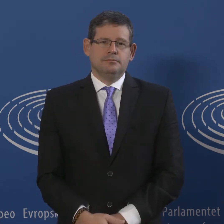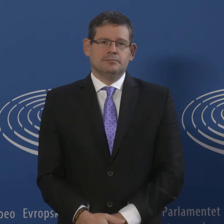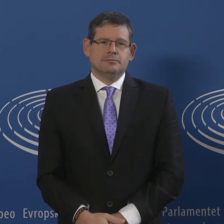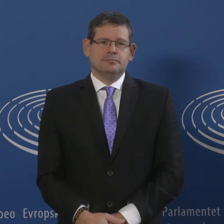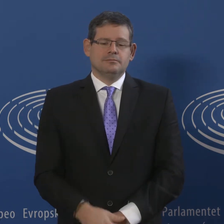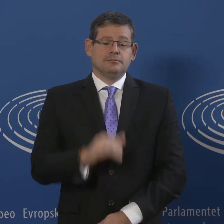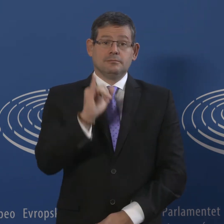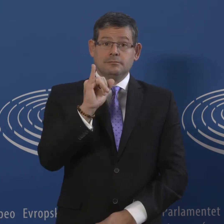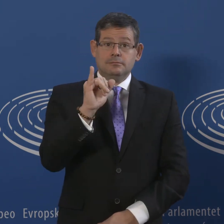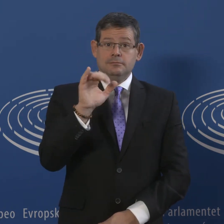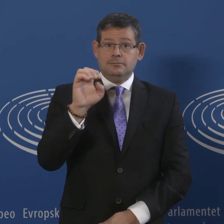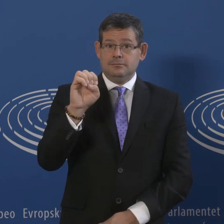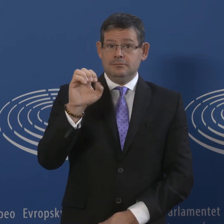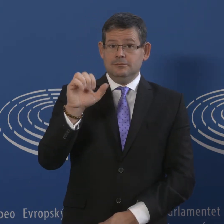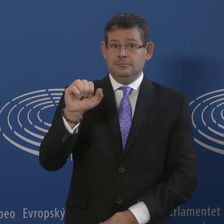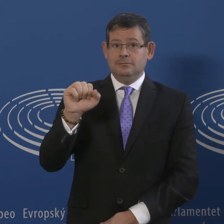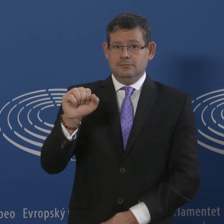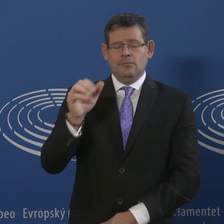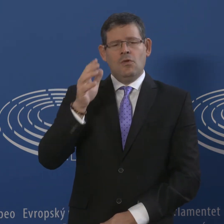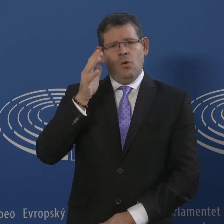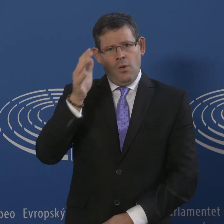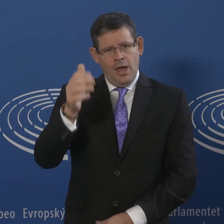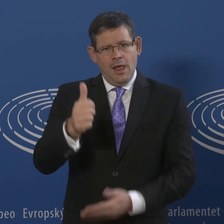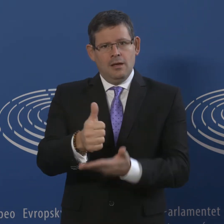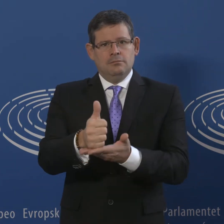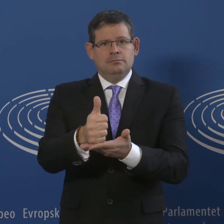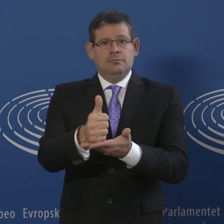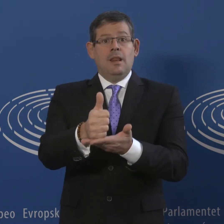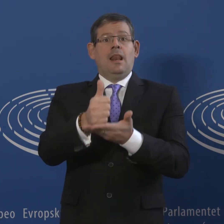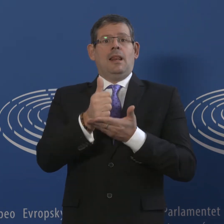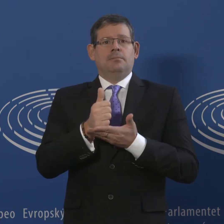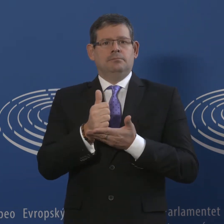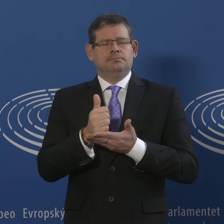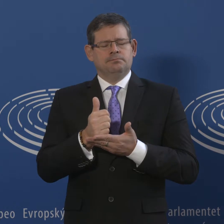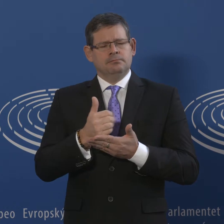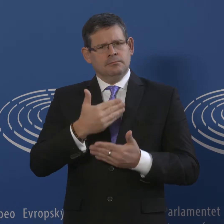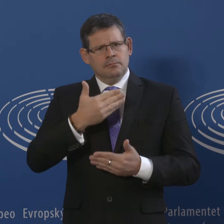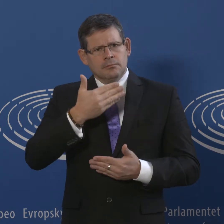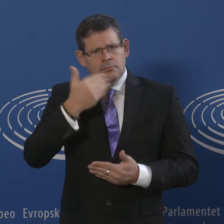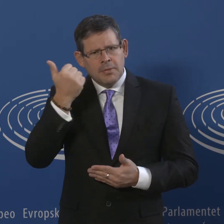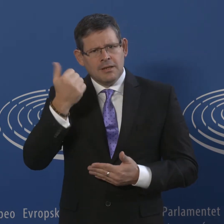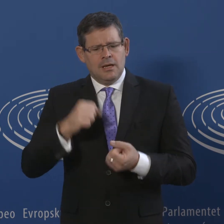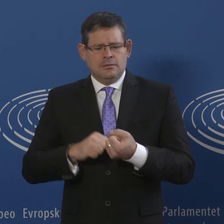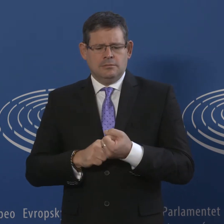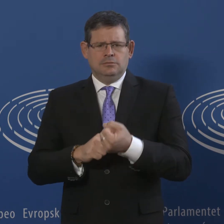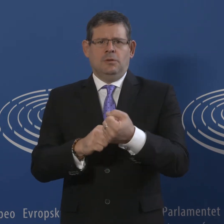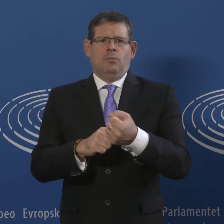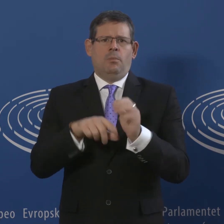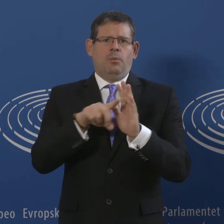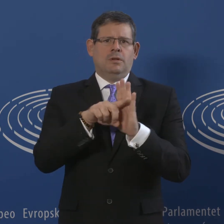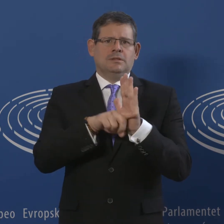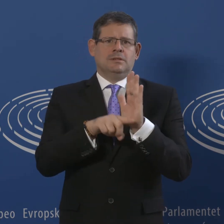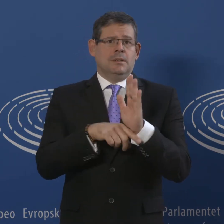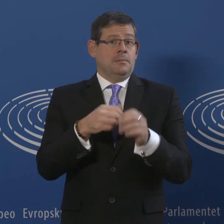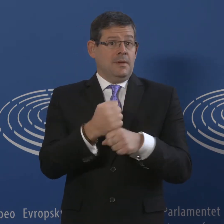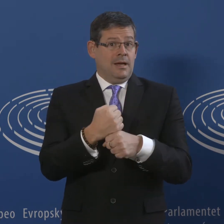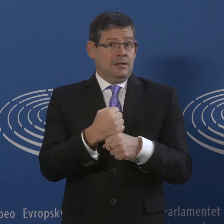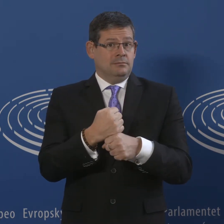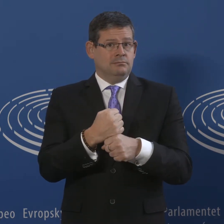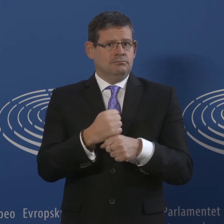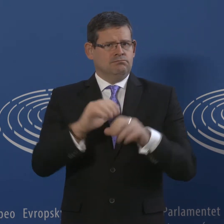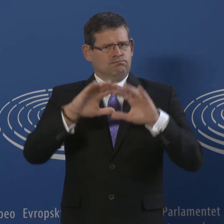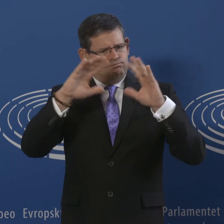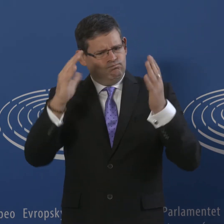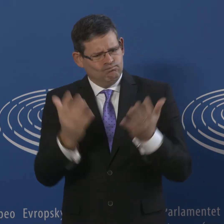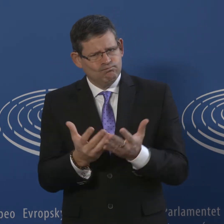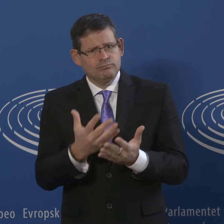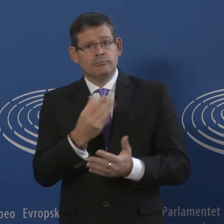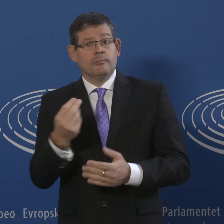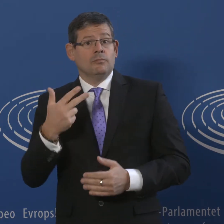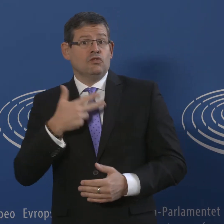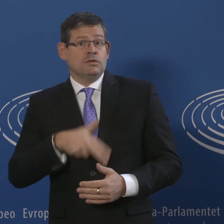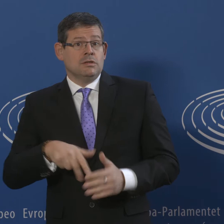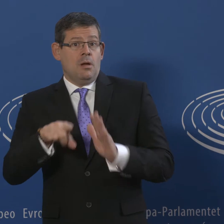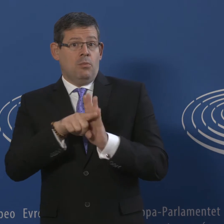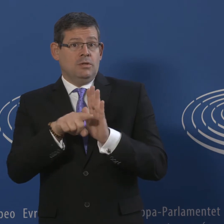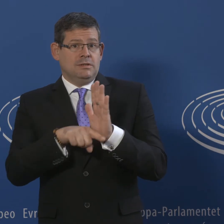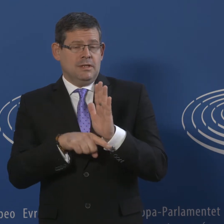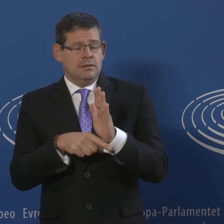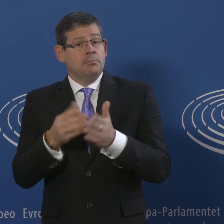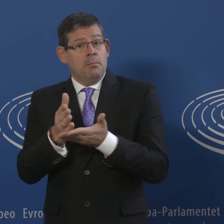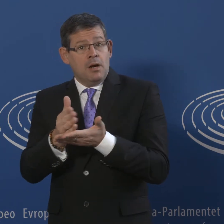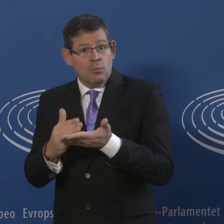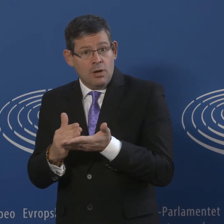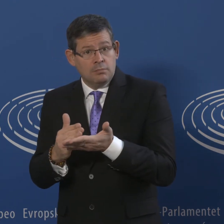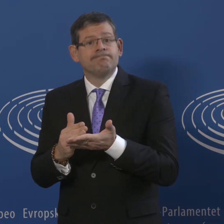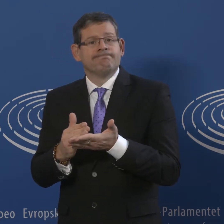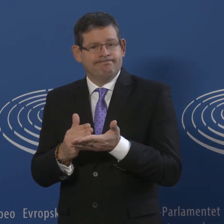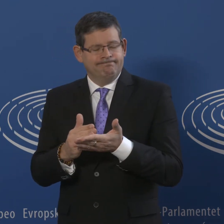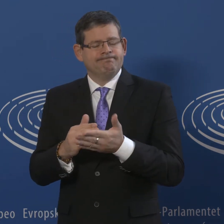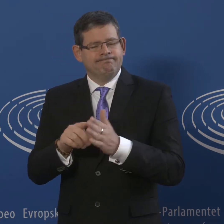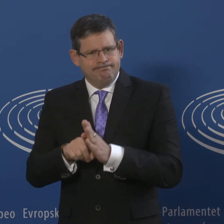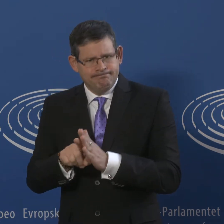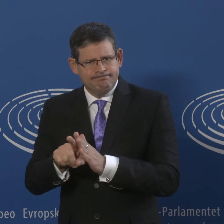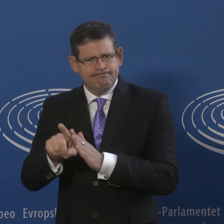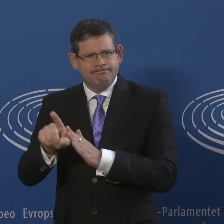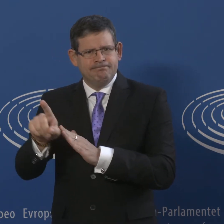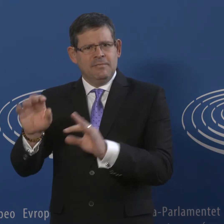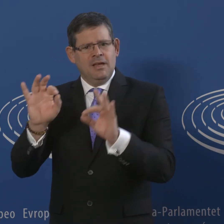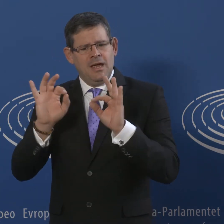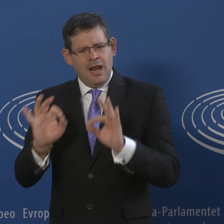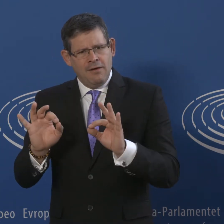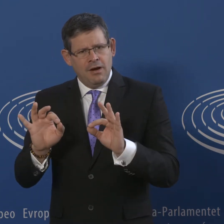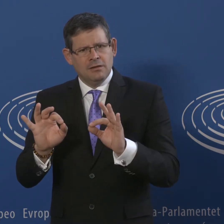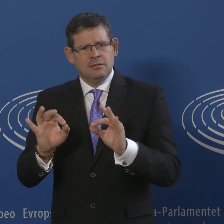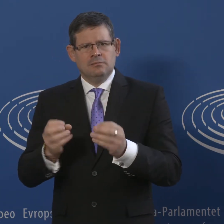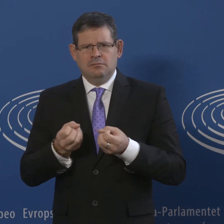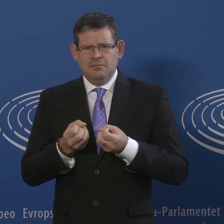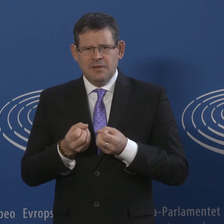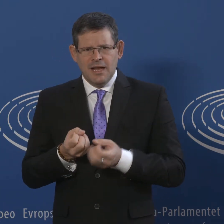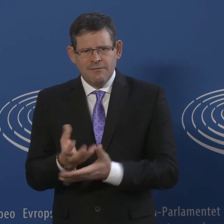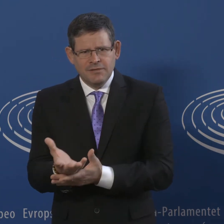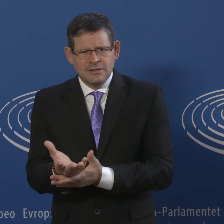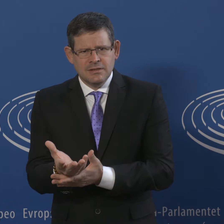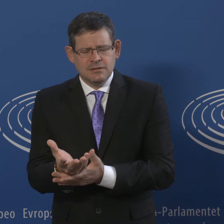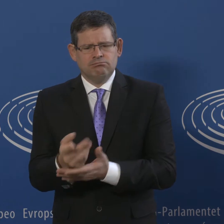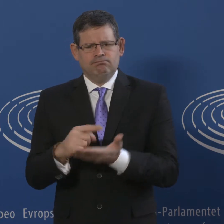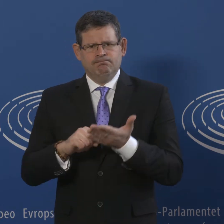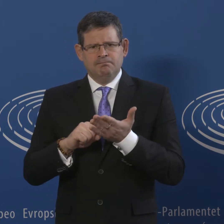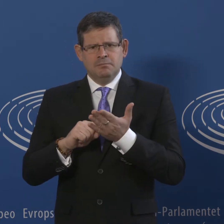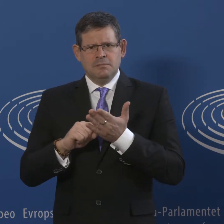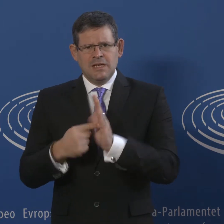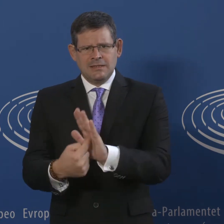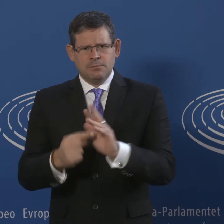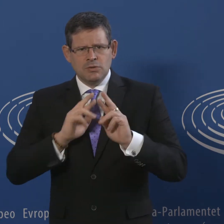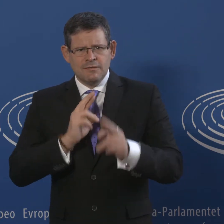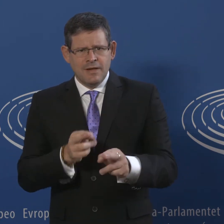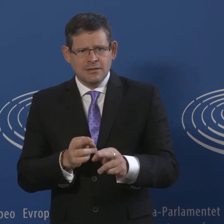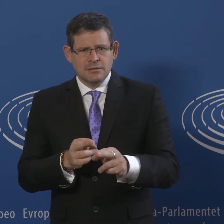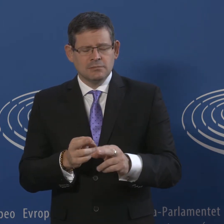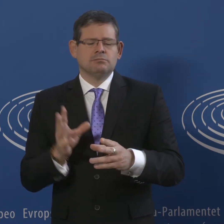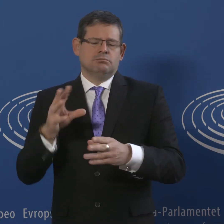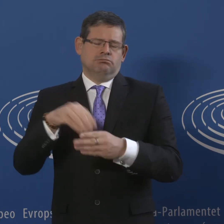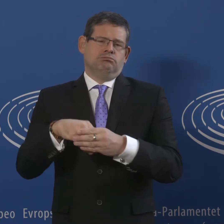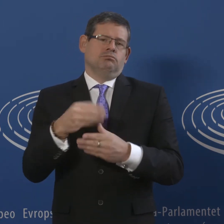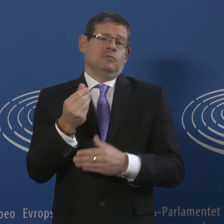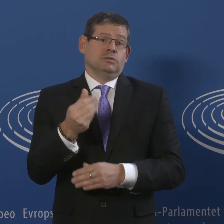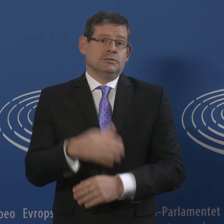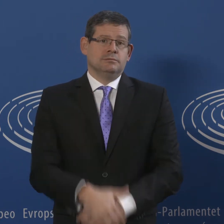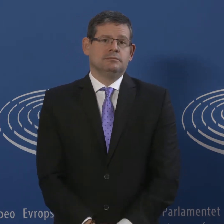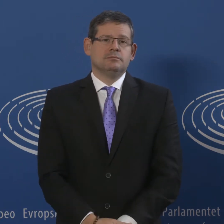IESS will help to better support policy making in general and social policy in particular, thus increasing relevance, efficiency and responsiveness, and containing costs.